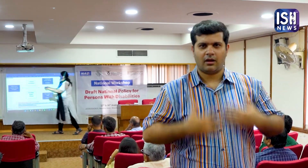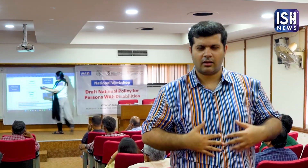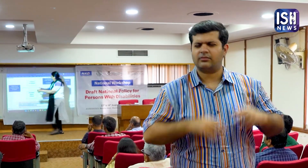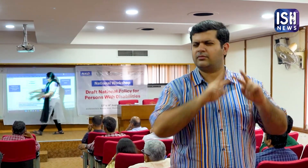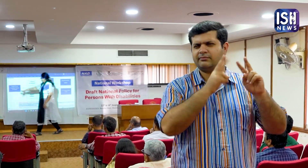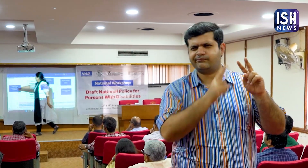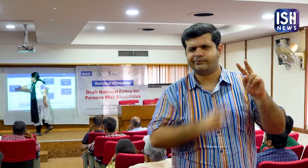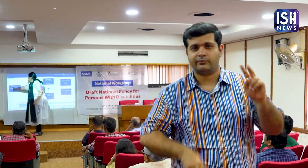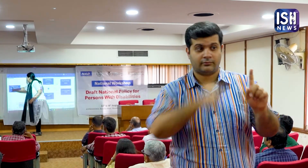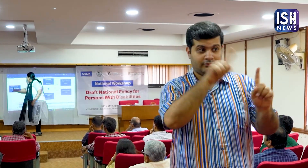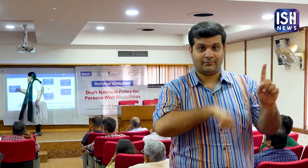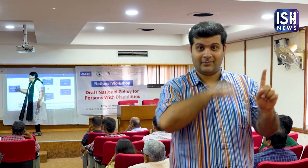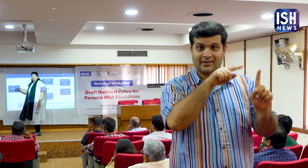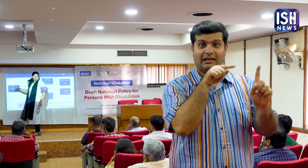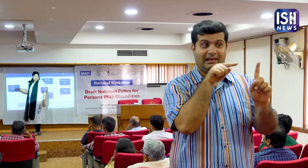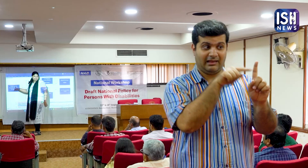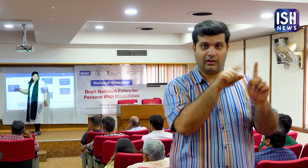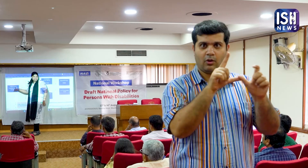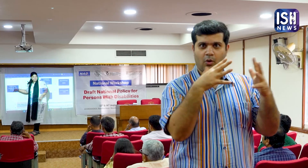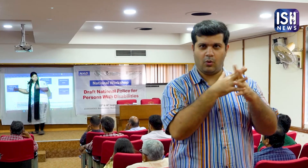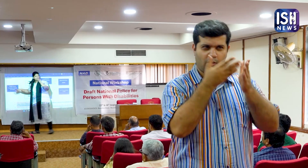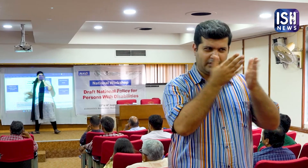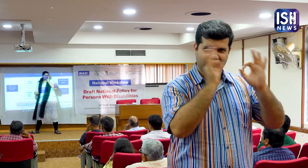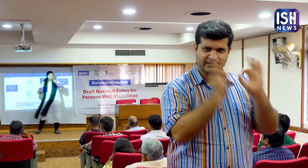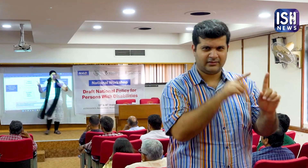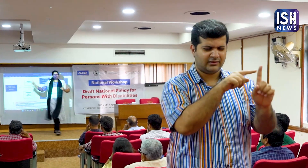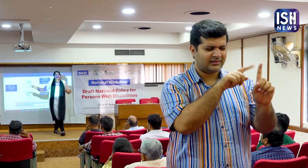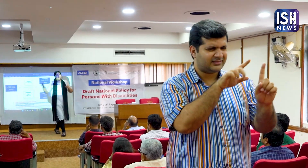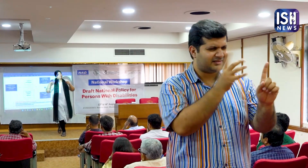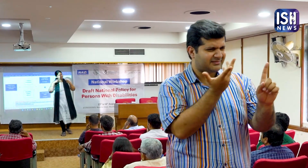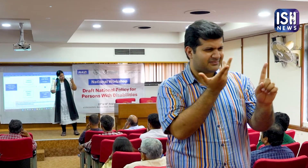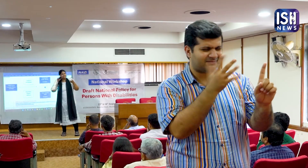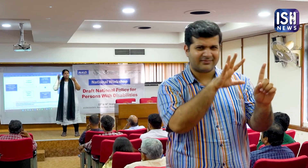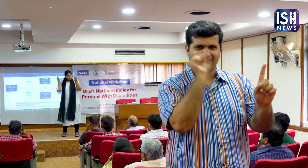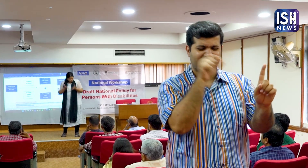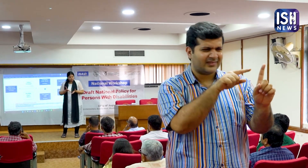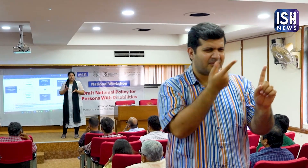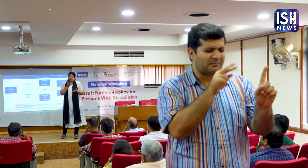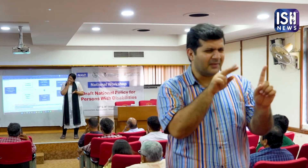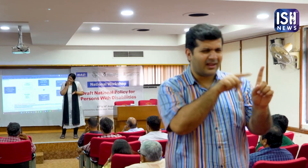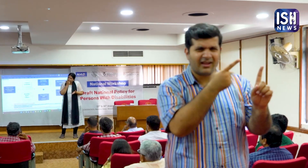accessibility, health, etc. However many of these laws can not be understood by the lay man.